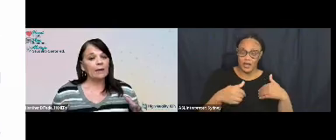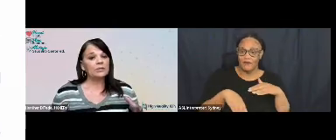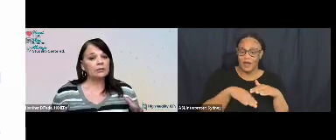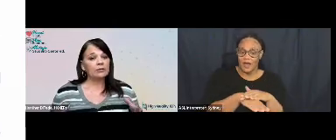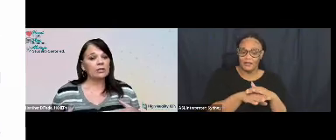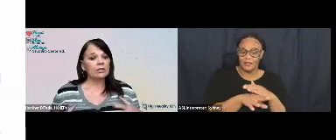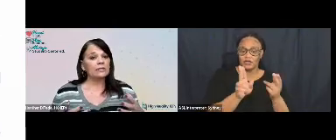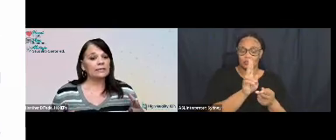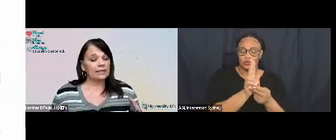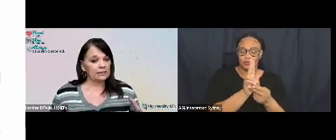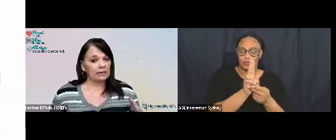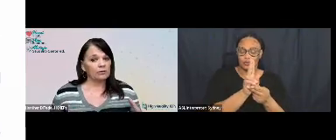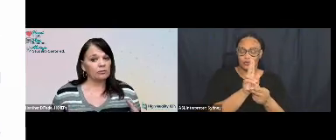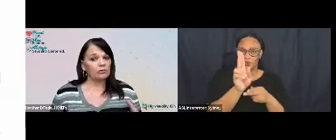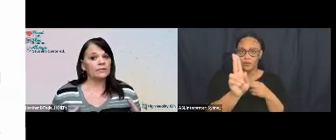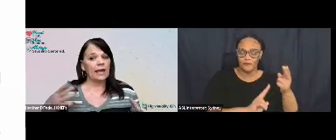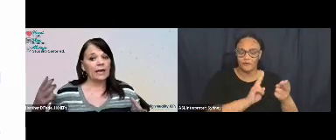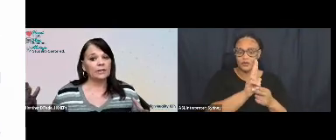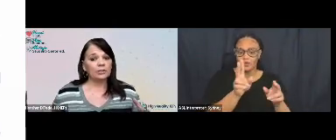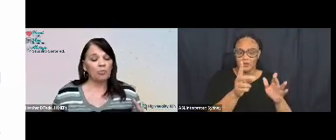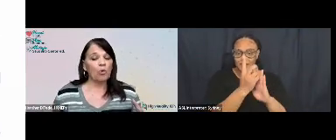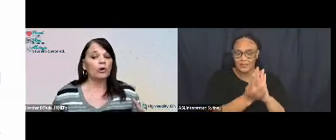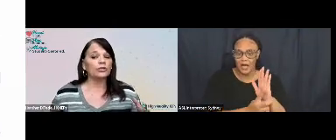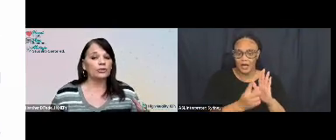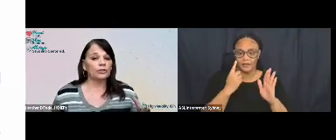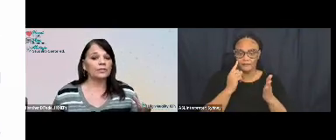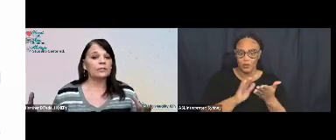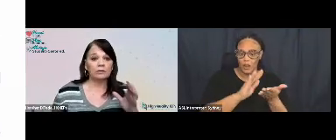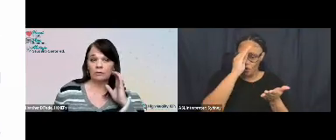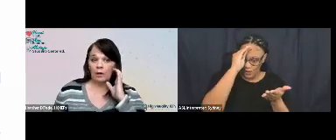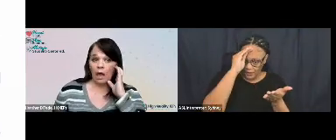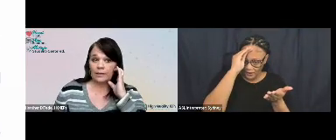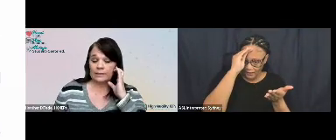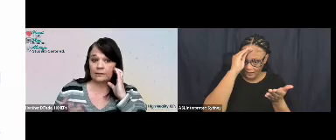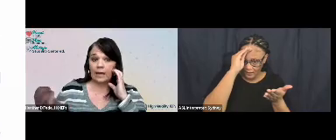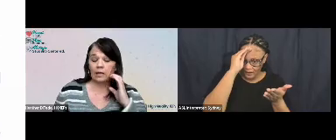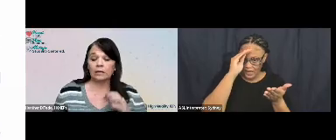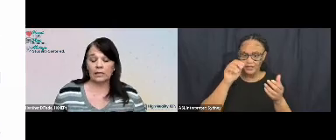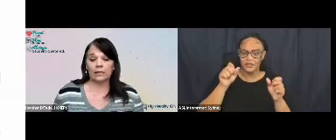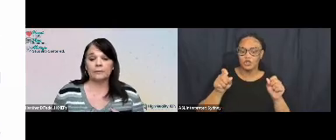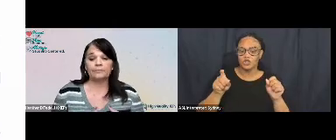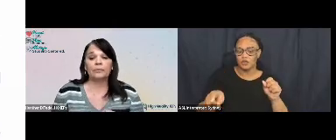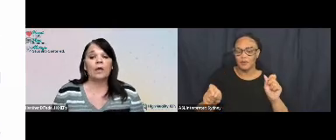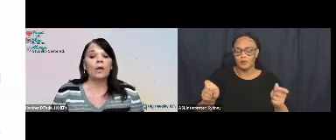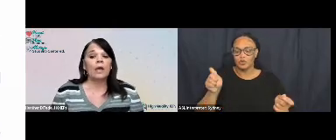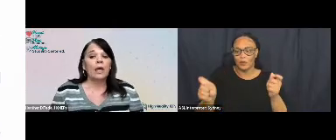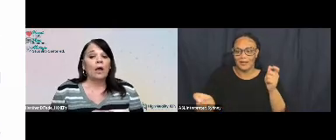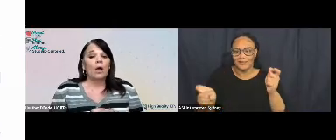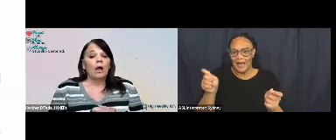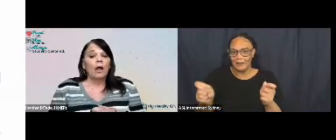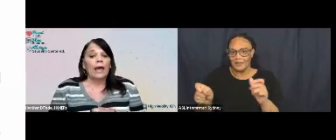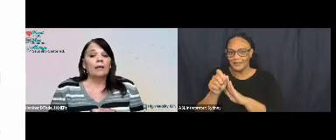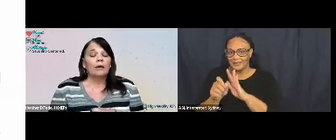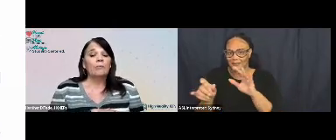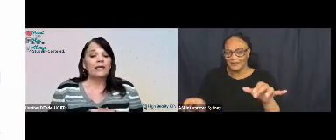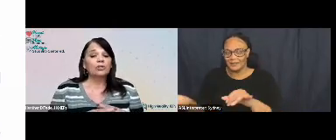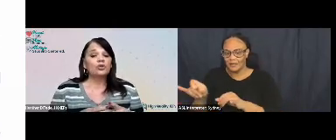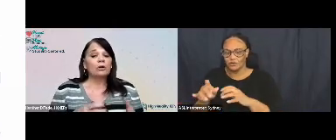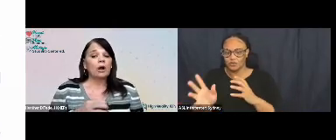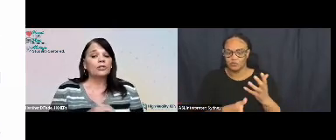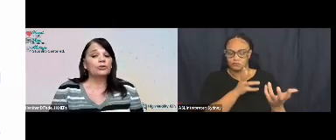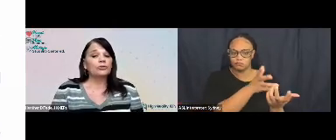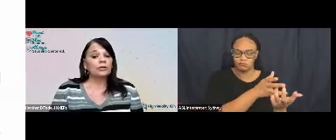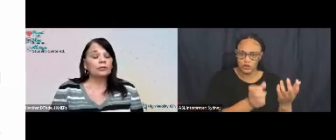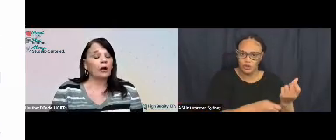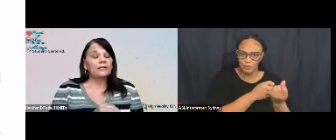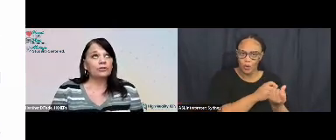adapt the state standards and support students to the as they need and making sure our students